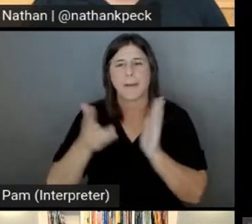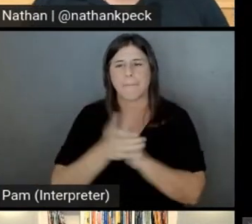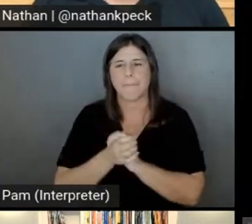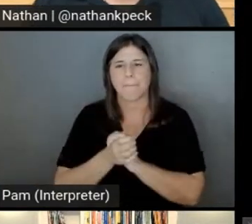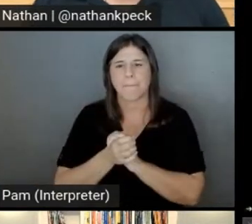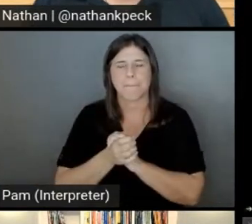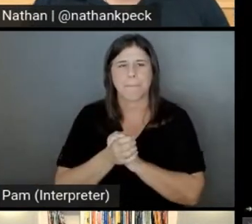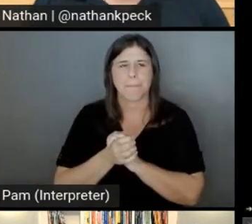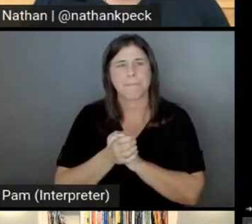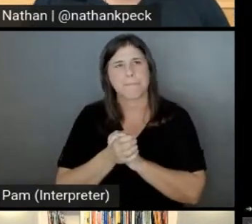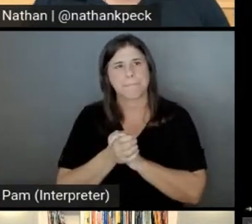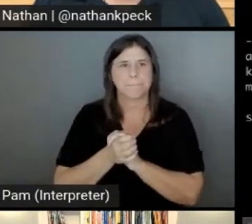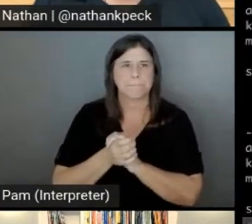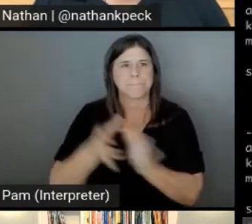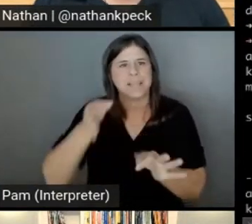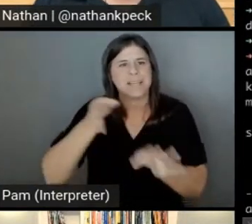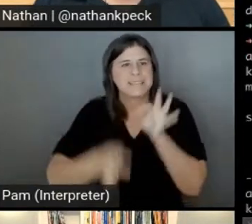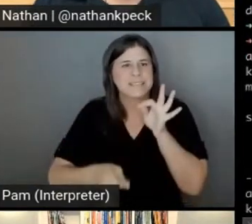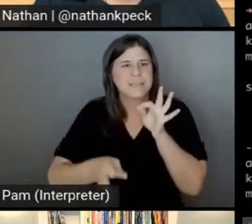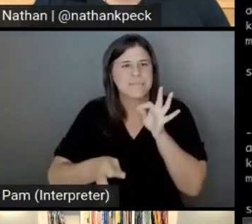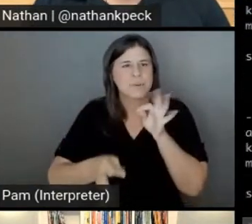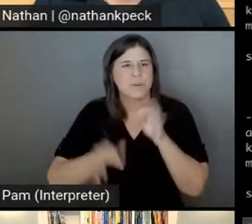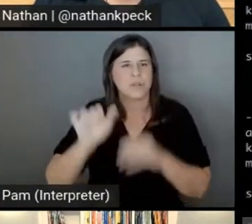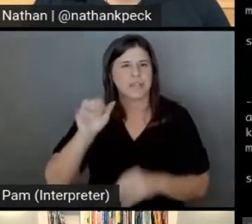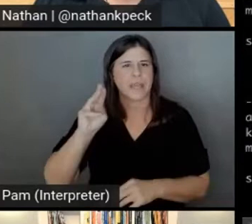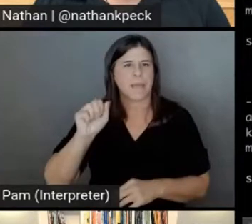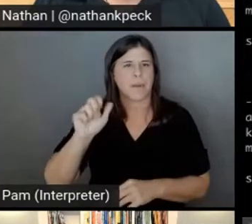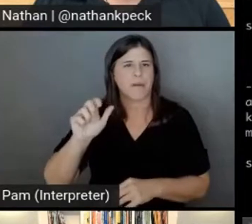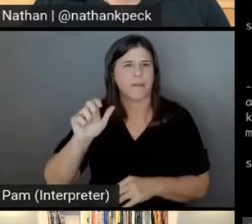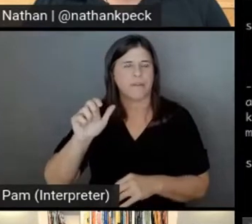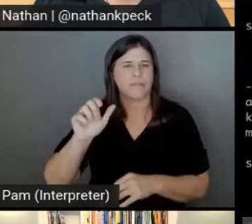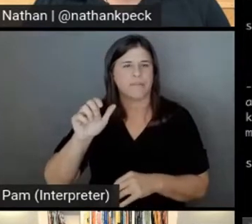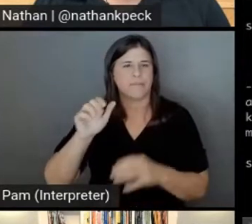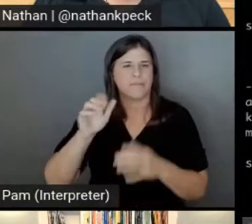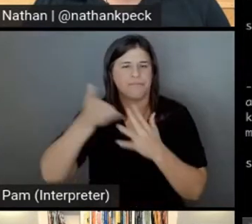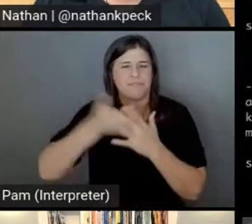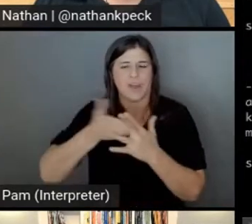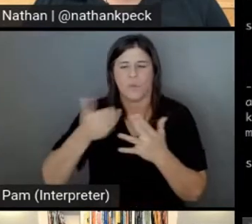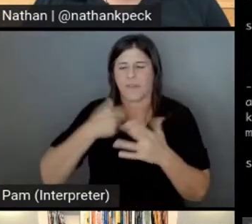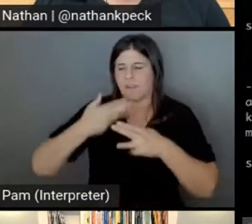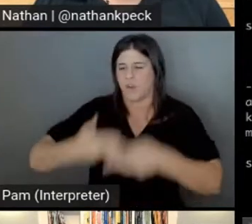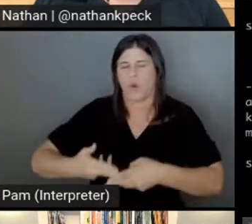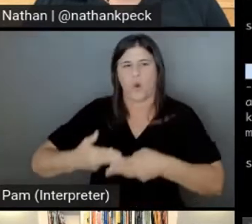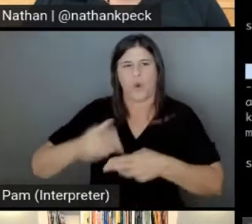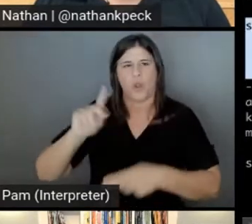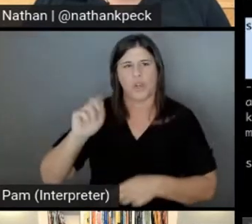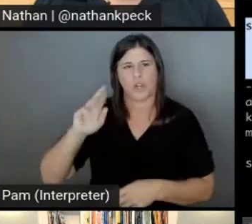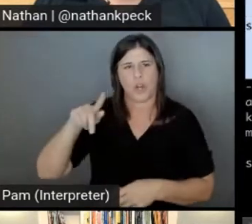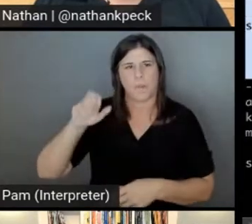a simple YAML file. And so in here, we have what's called a Karpenter provisioner.